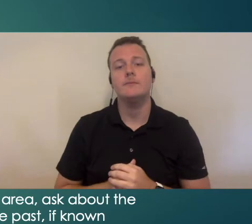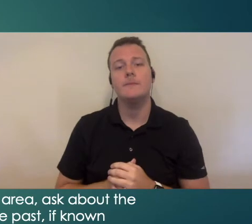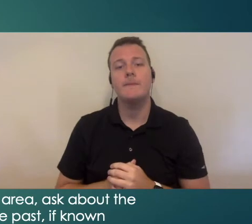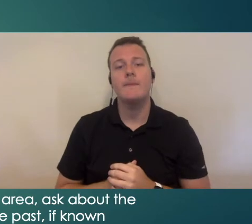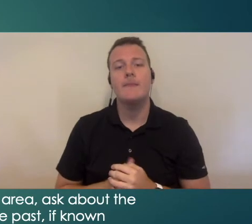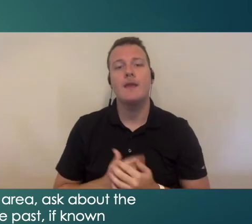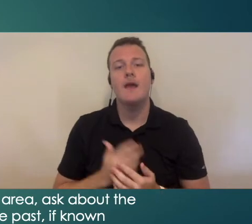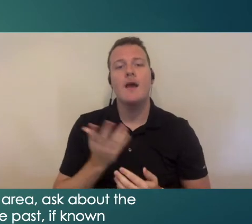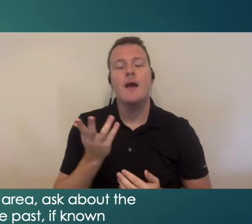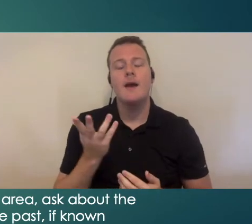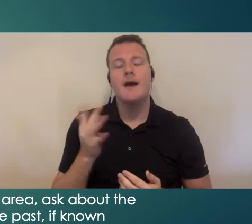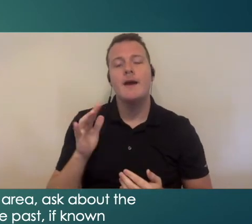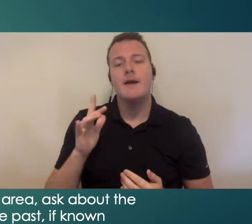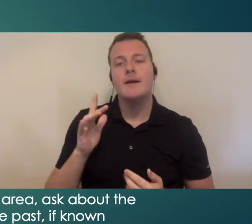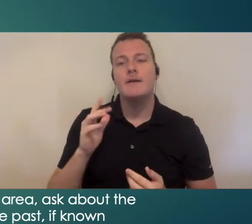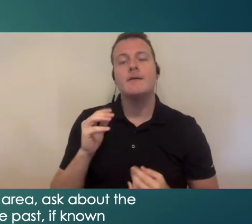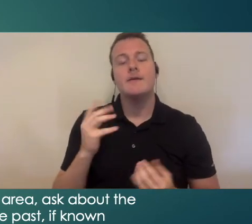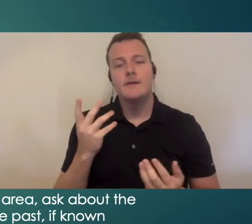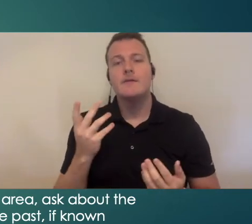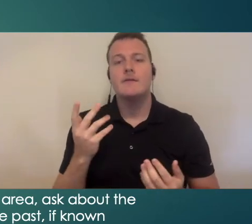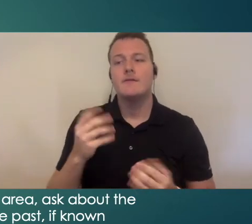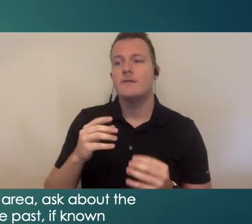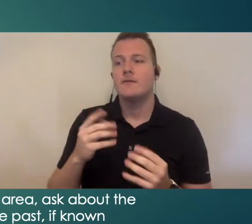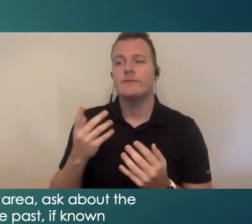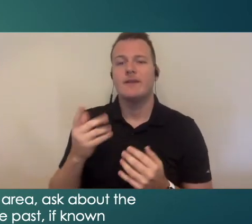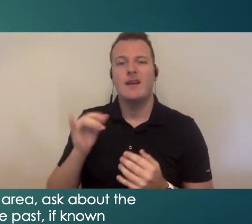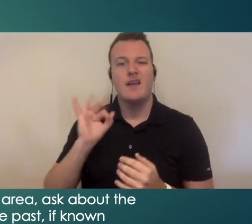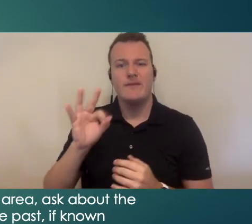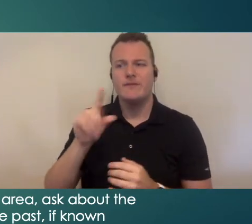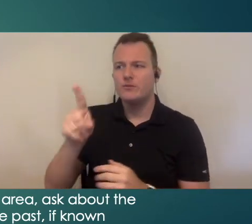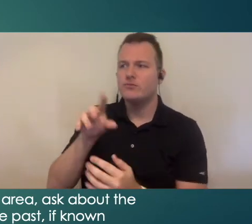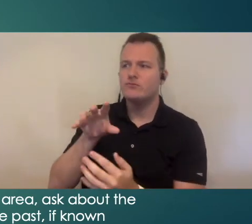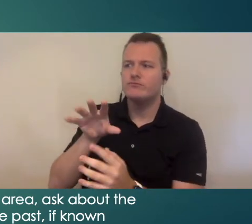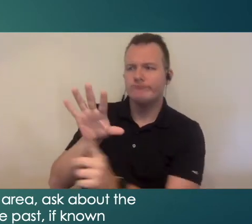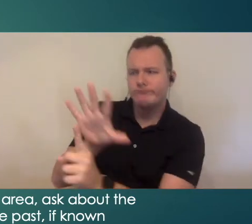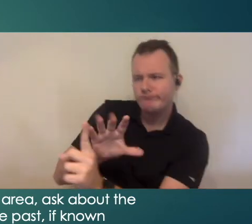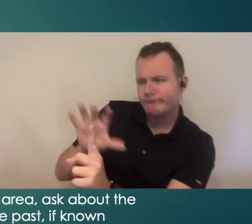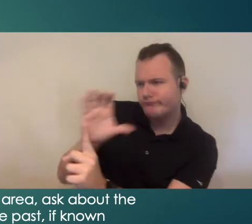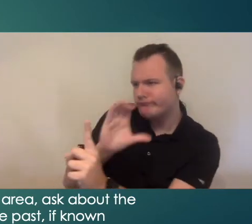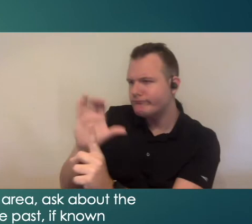the more you can get to know the person that will be interviewing you, the better